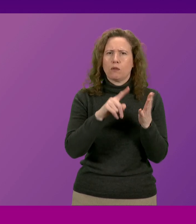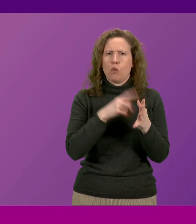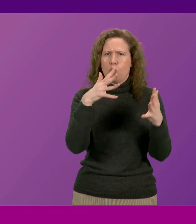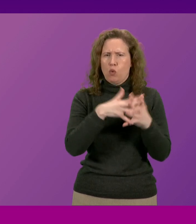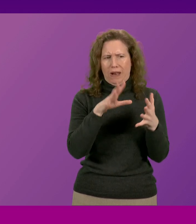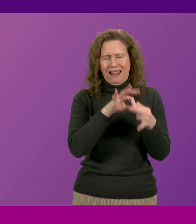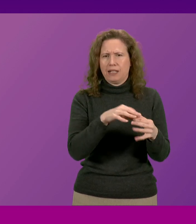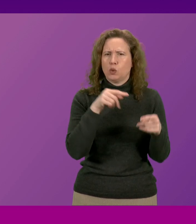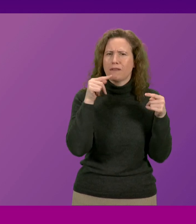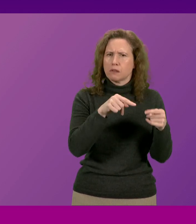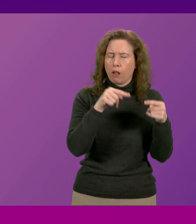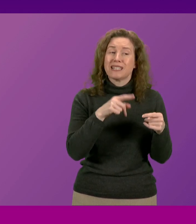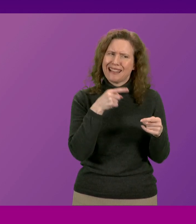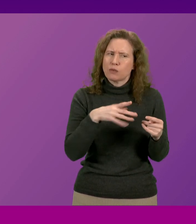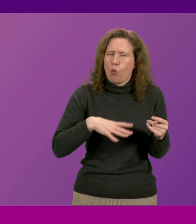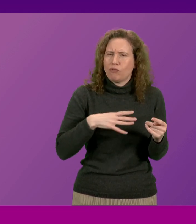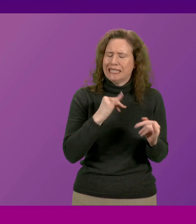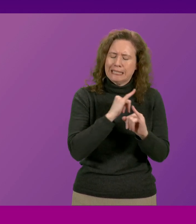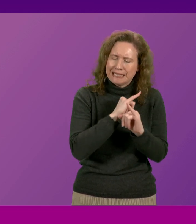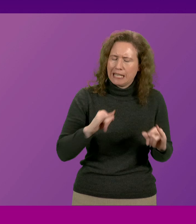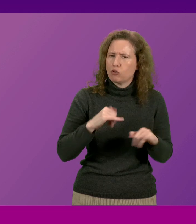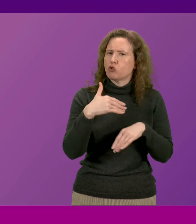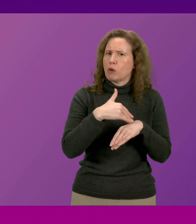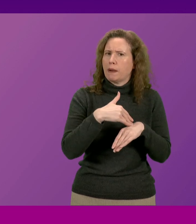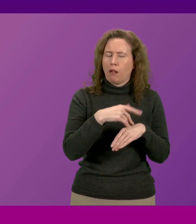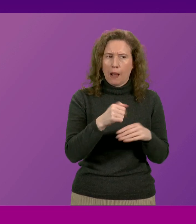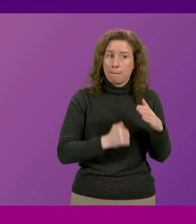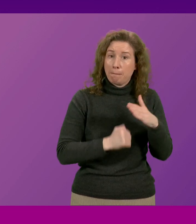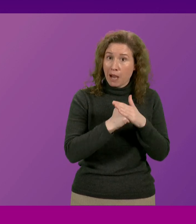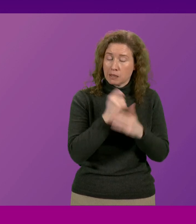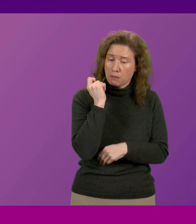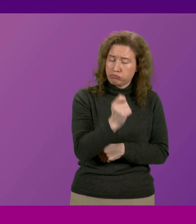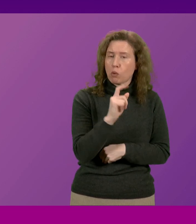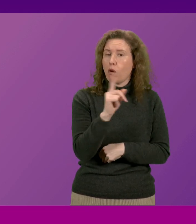It is a serious criminal offence that carries a maximum penalty of up to life imprisonment.